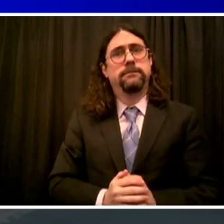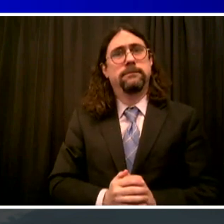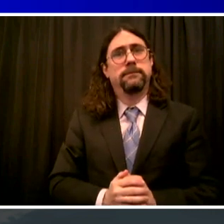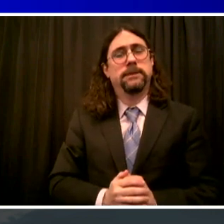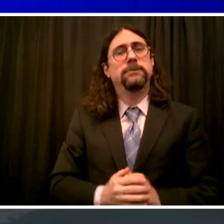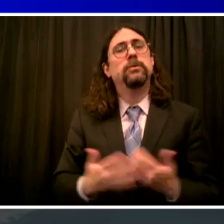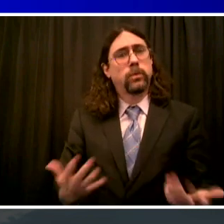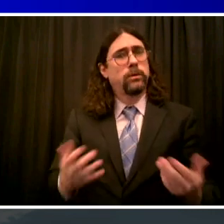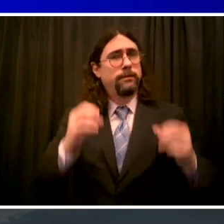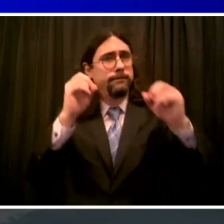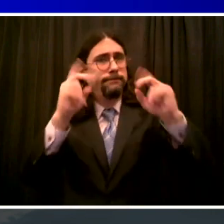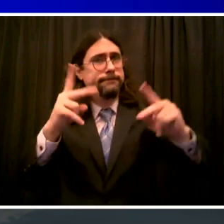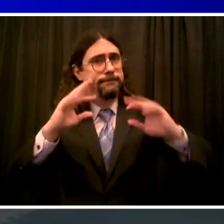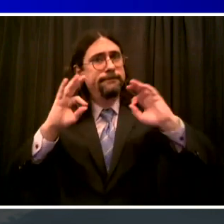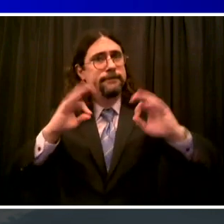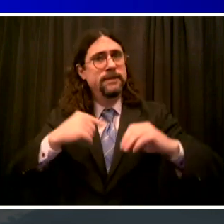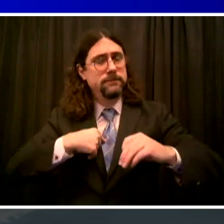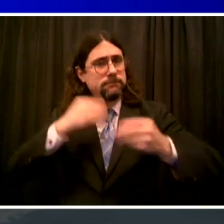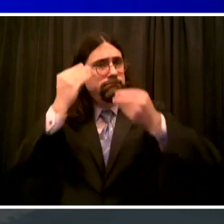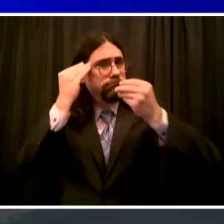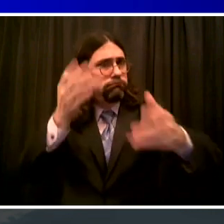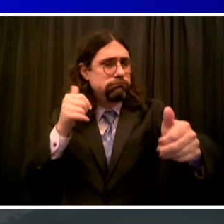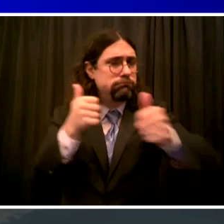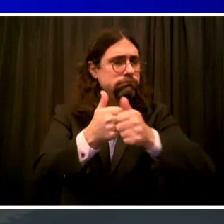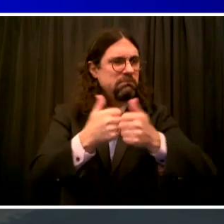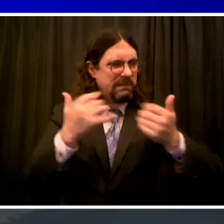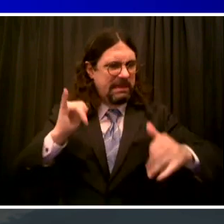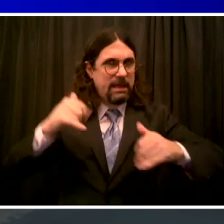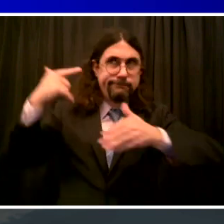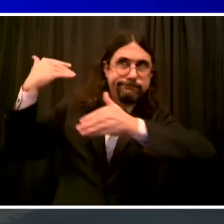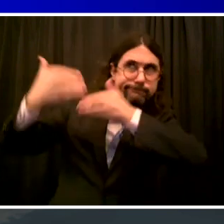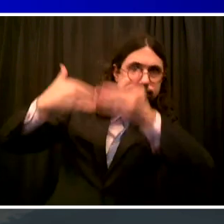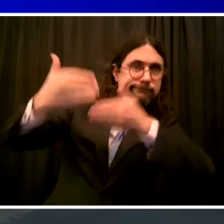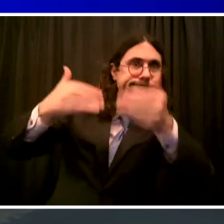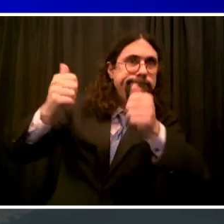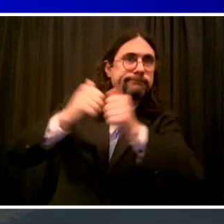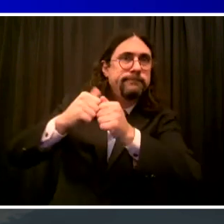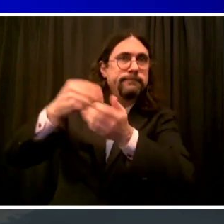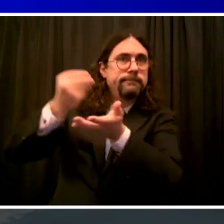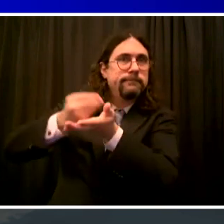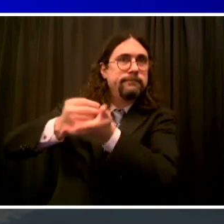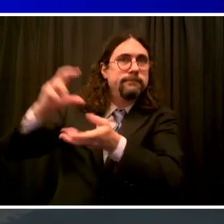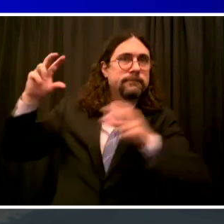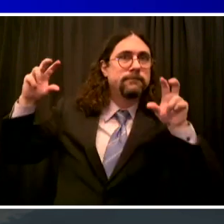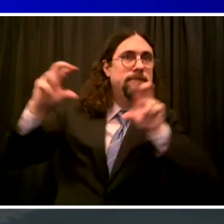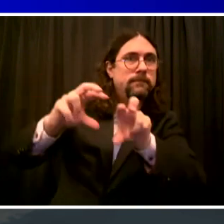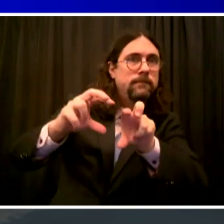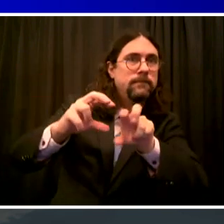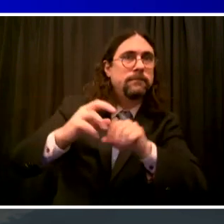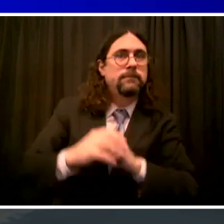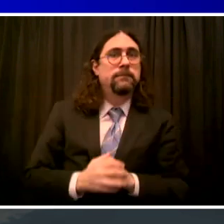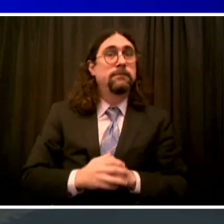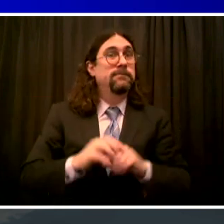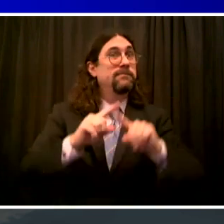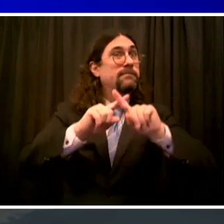OKAY. SO THAT FIGHT WILL PROCEED IN THE DAYS AND WEEKS HEAAD. BUT RIGH TNO W, WE'RE ENGAGED IN